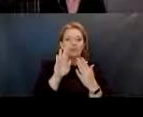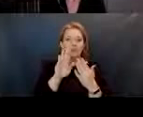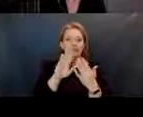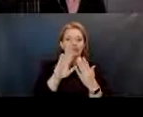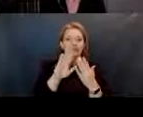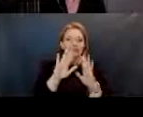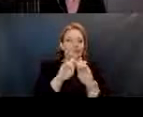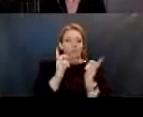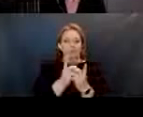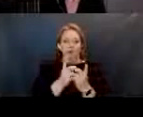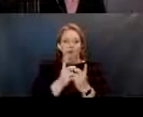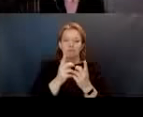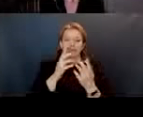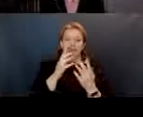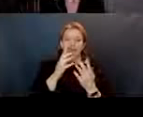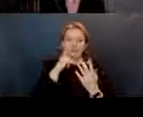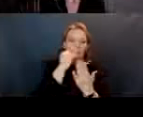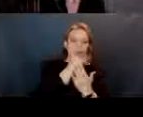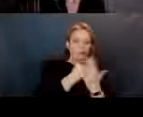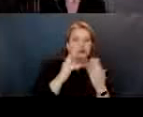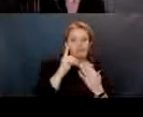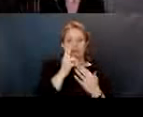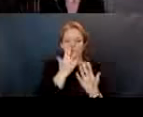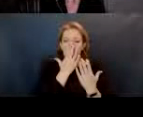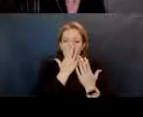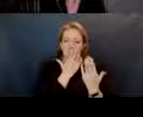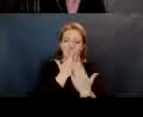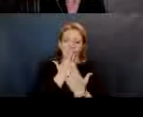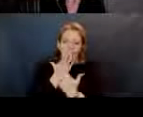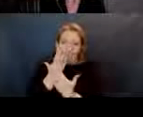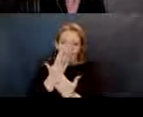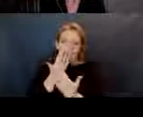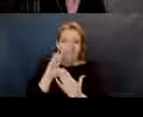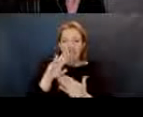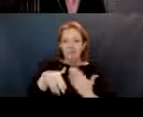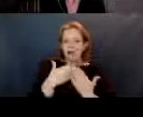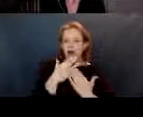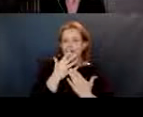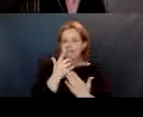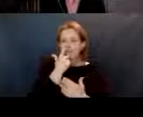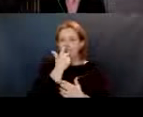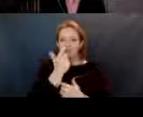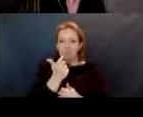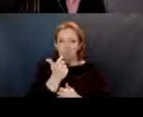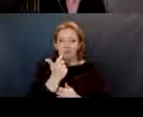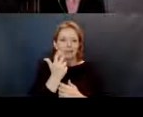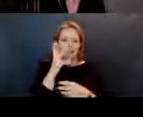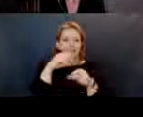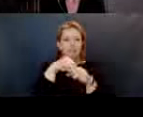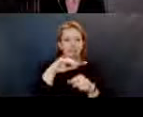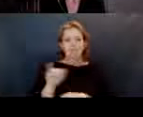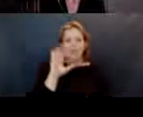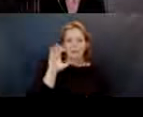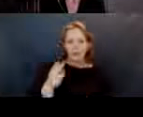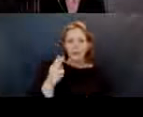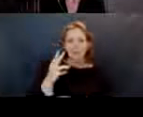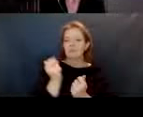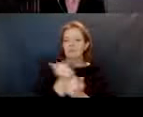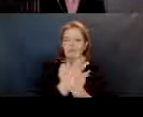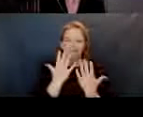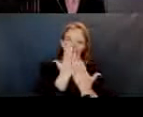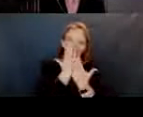everybody interested in/associated with the James Castle House thank you so much.